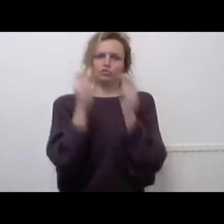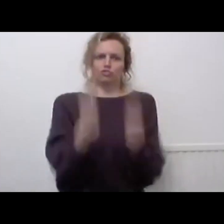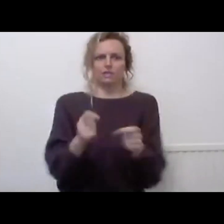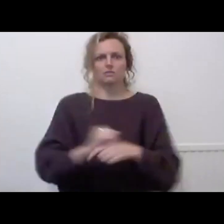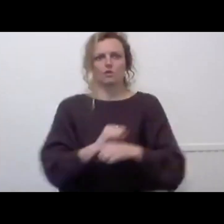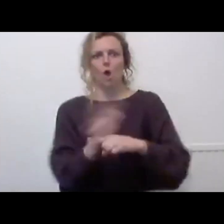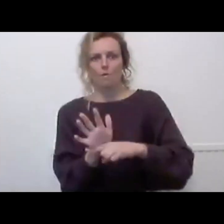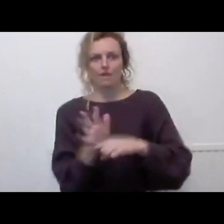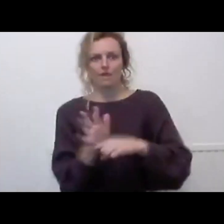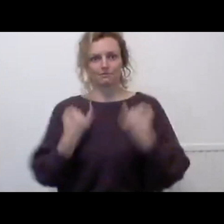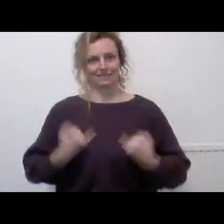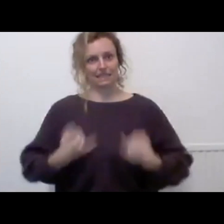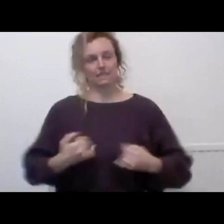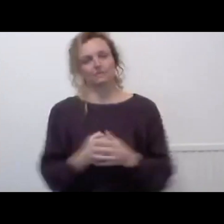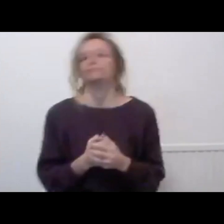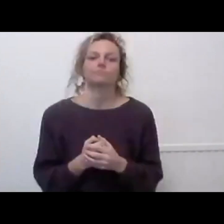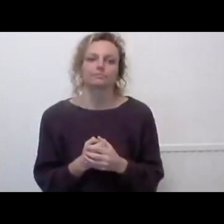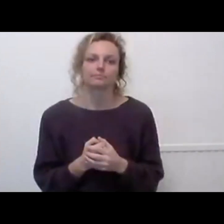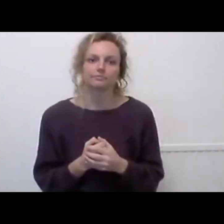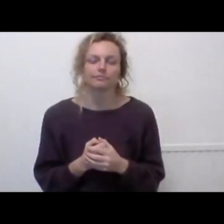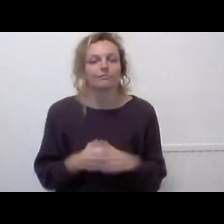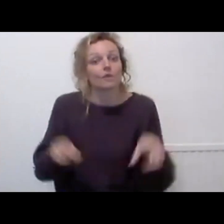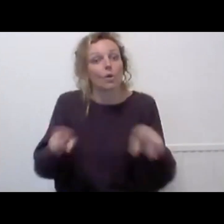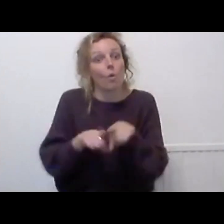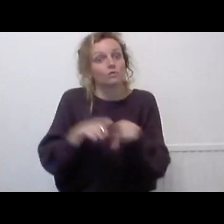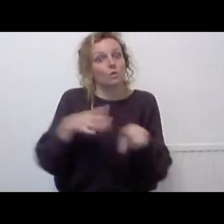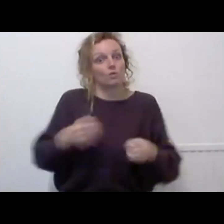I'd like to introduce you also everyone to Miss Julie Northcote